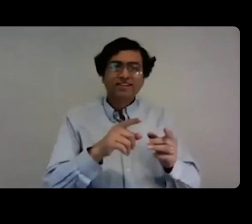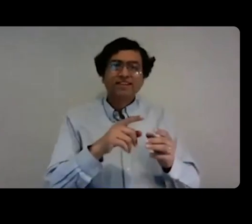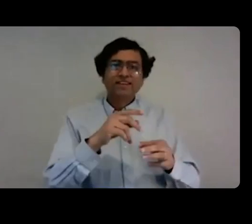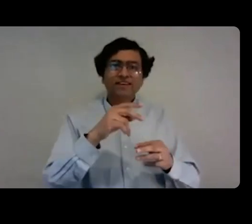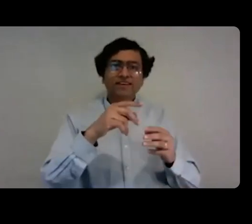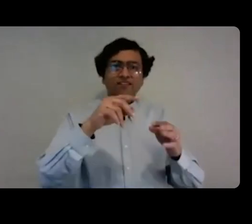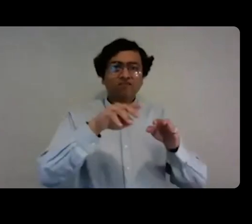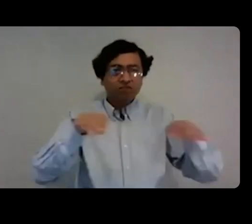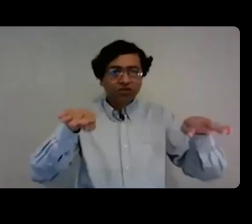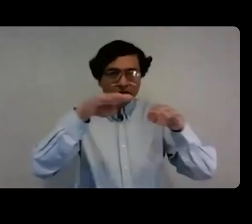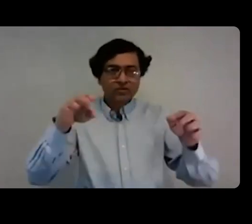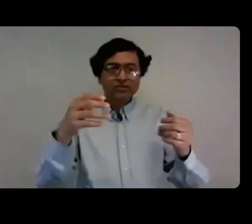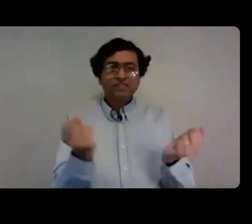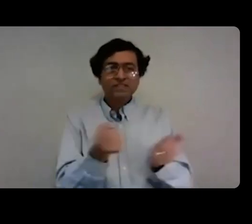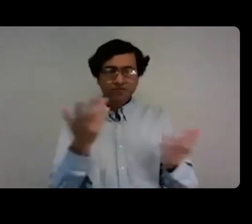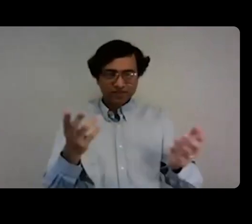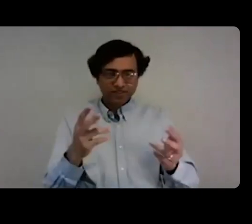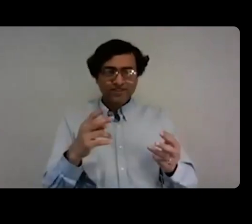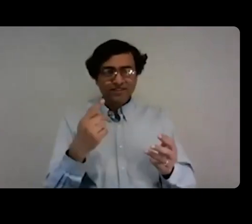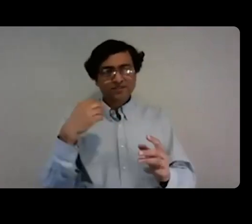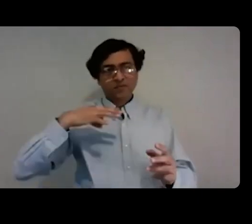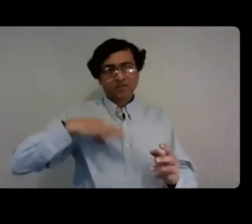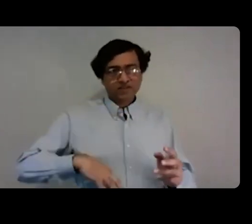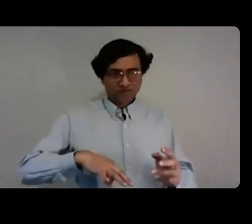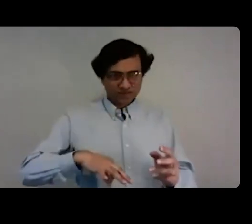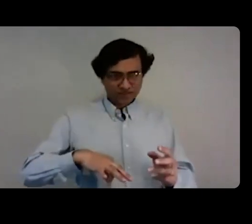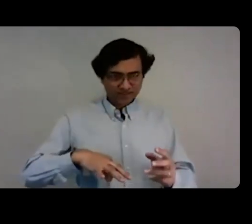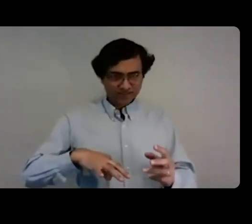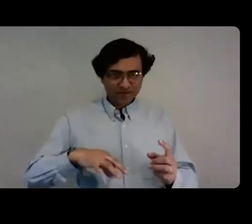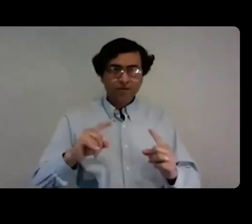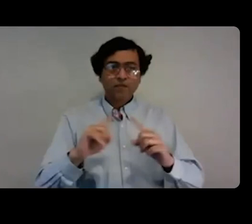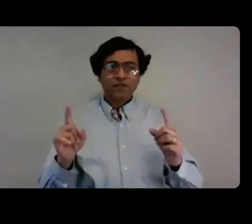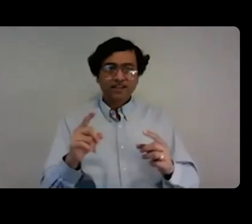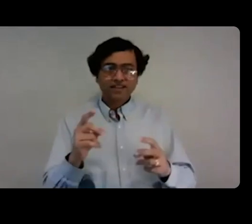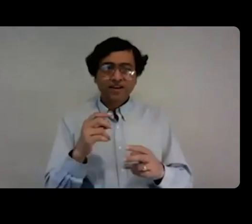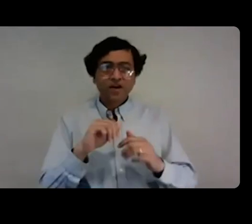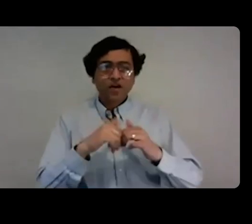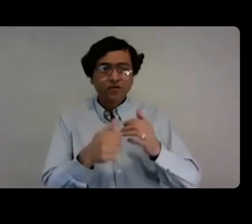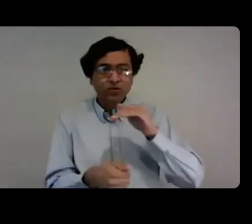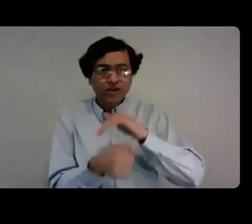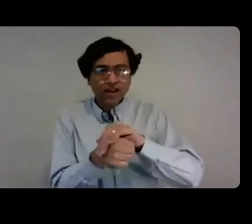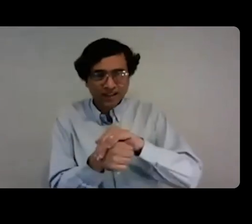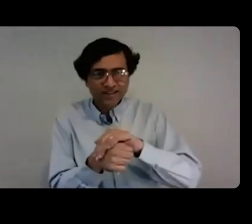distance is concerned, because they can still see the full information presented in sign language.